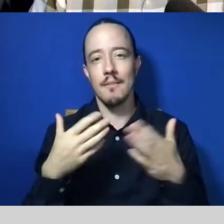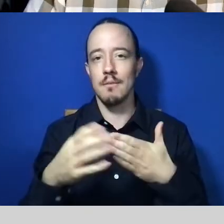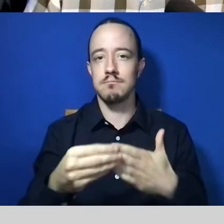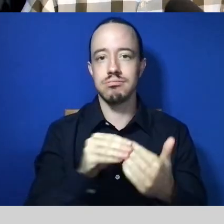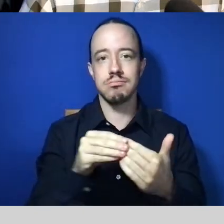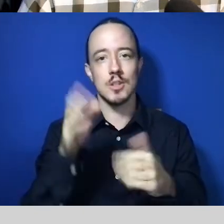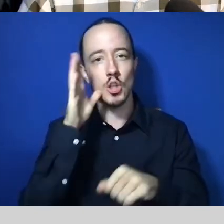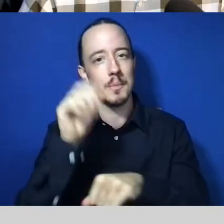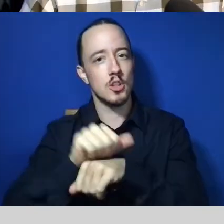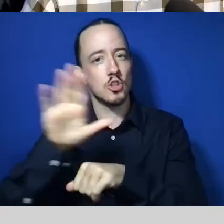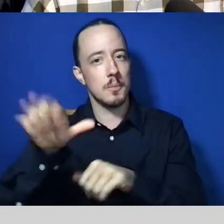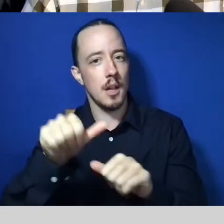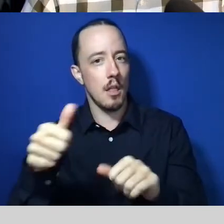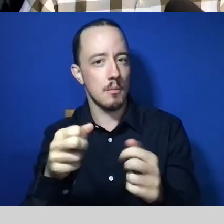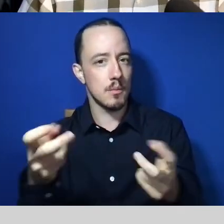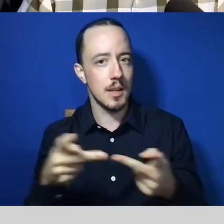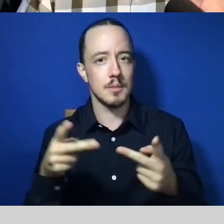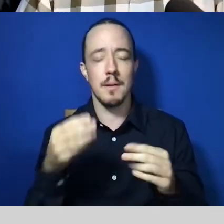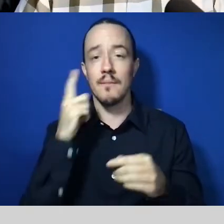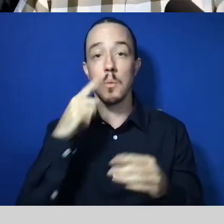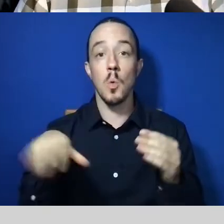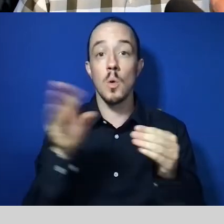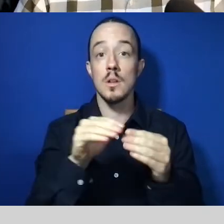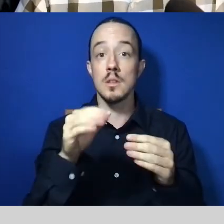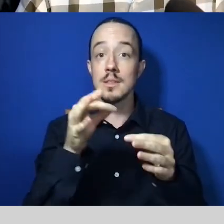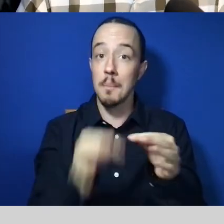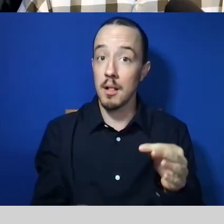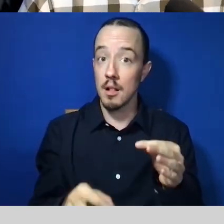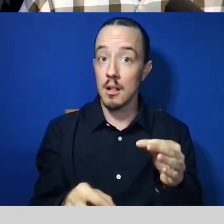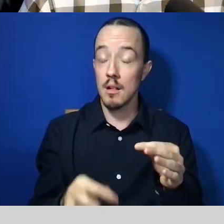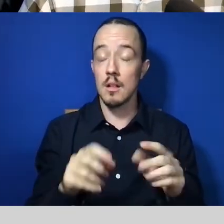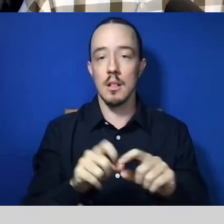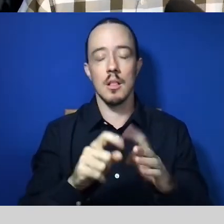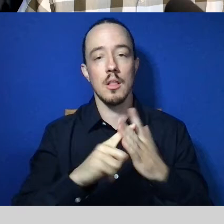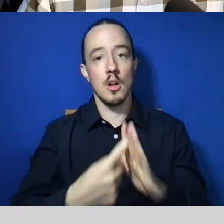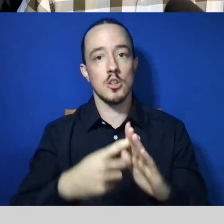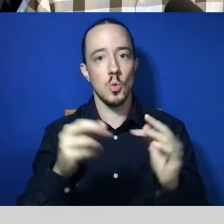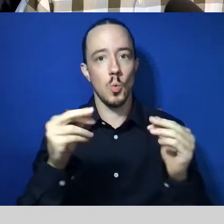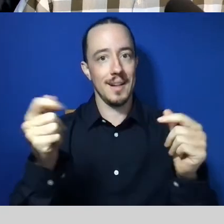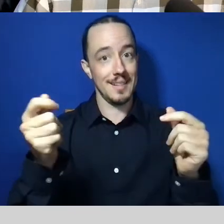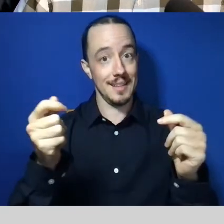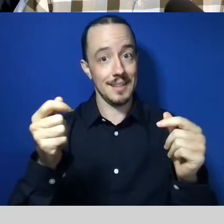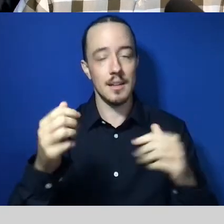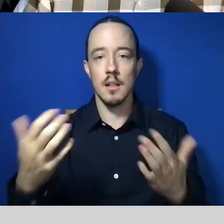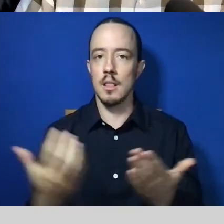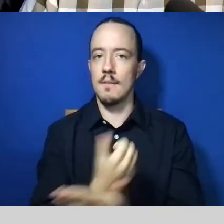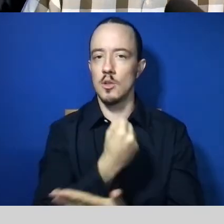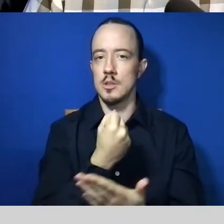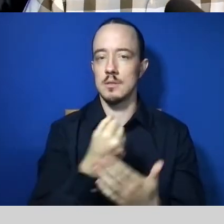to launch this quickly, leveraging these cloud native pieces that are built into this platform was super convenient.